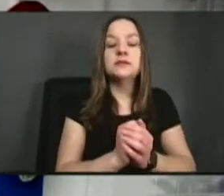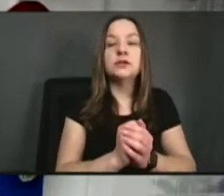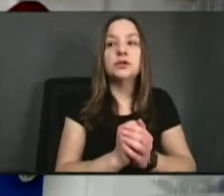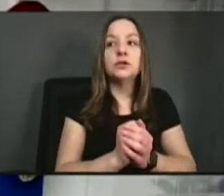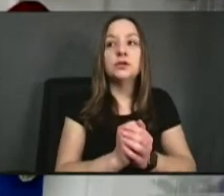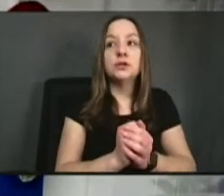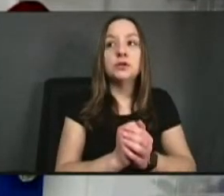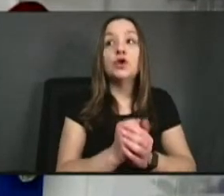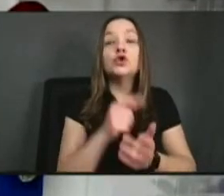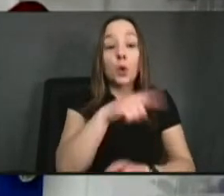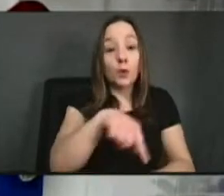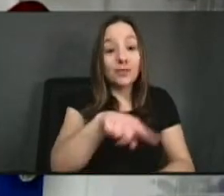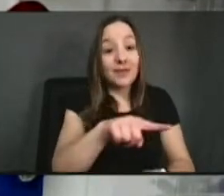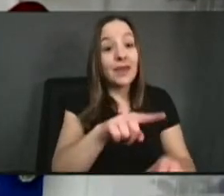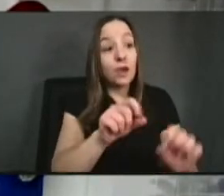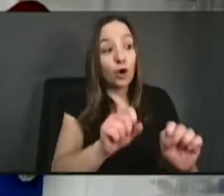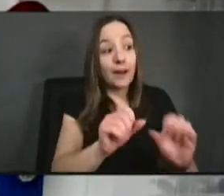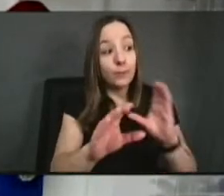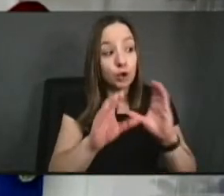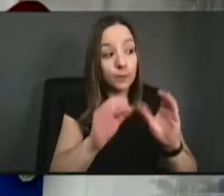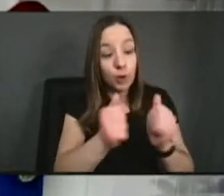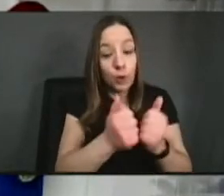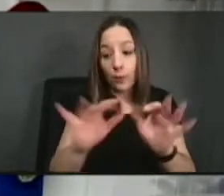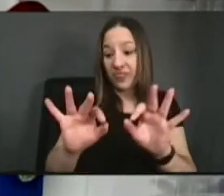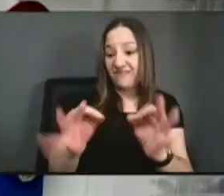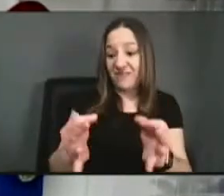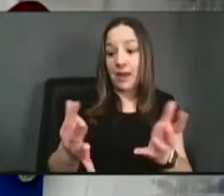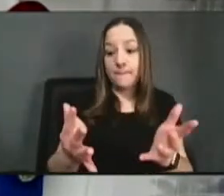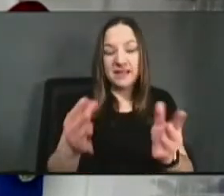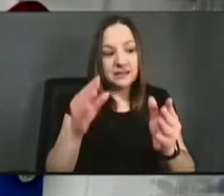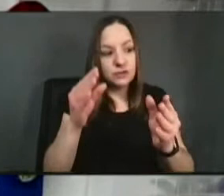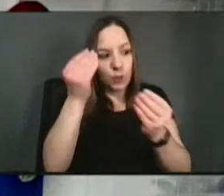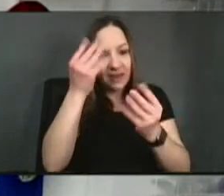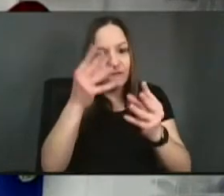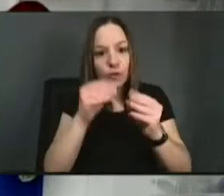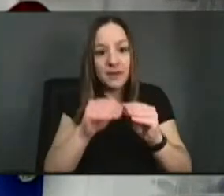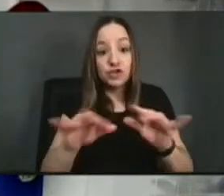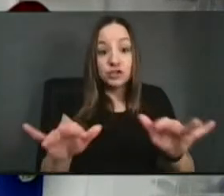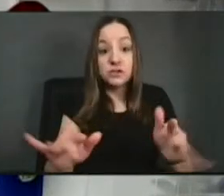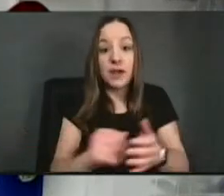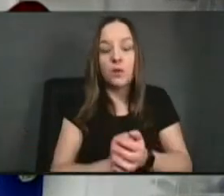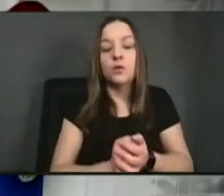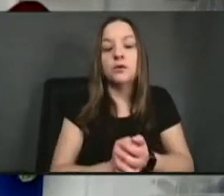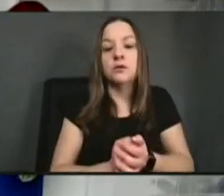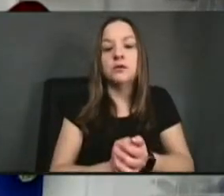directly with schools and so that they can communicate with